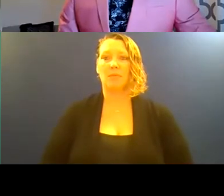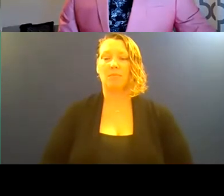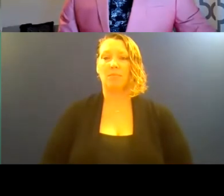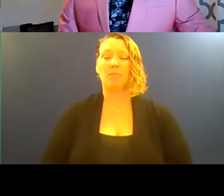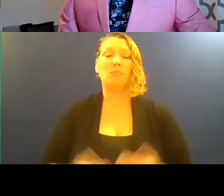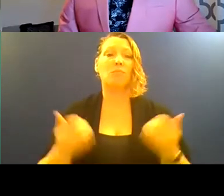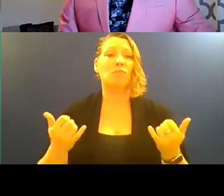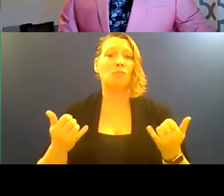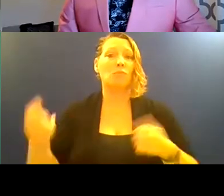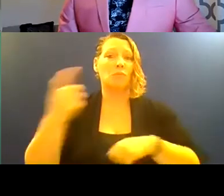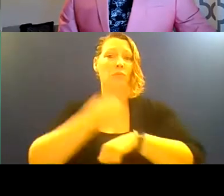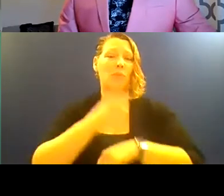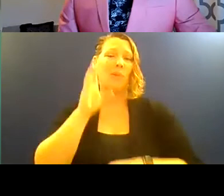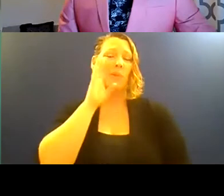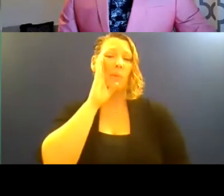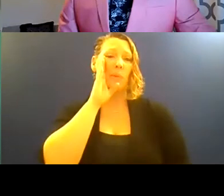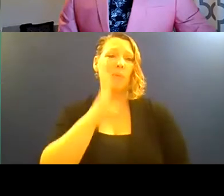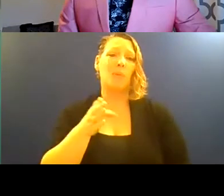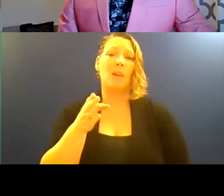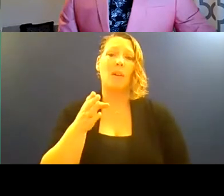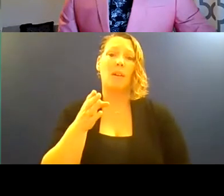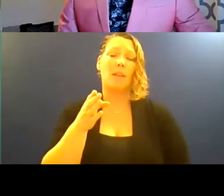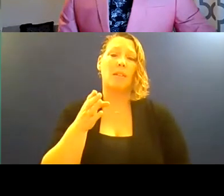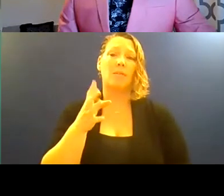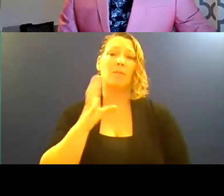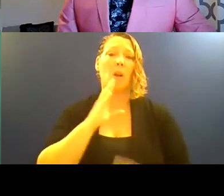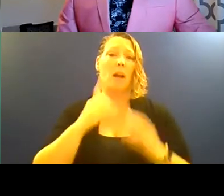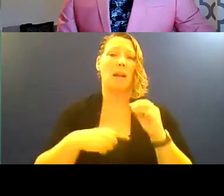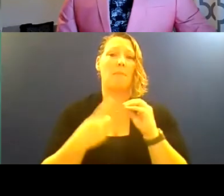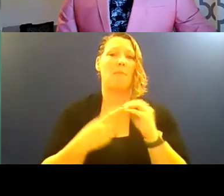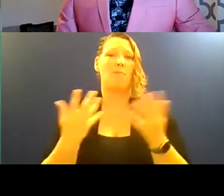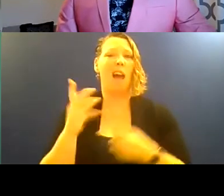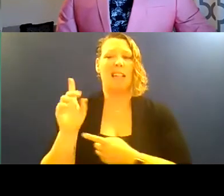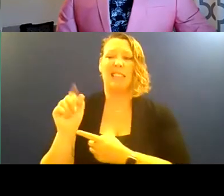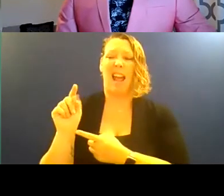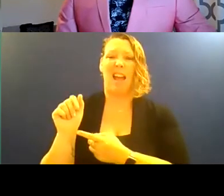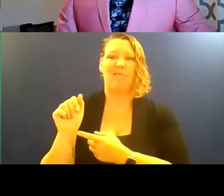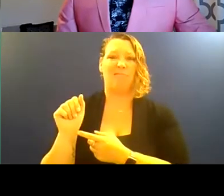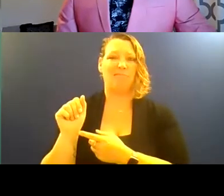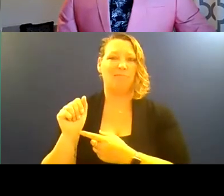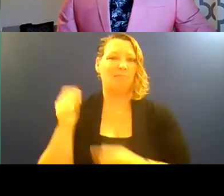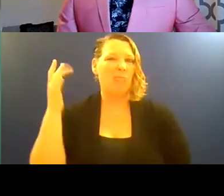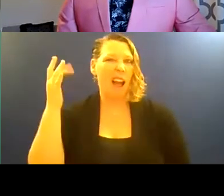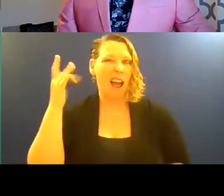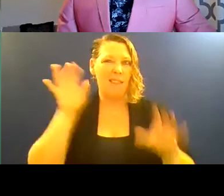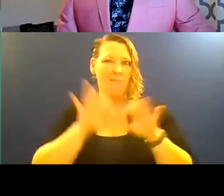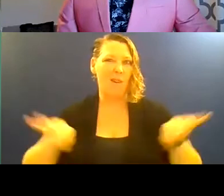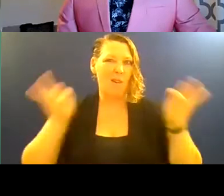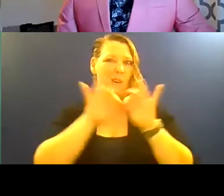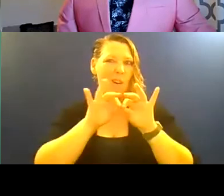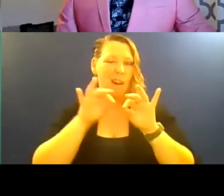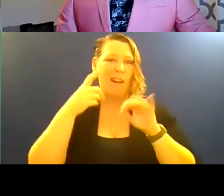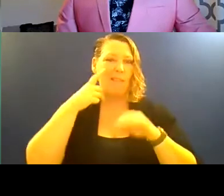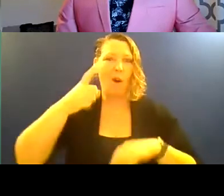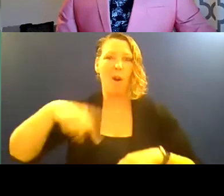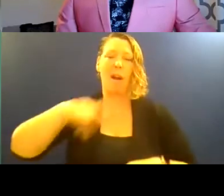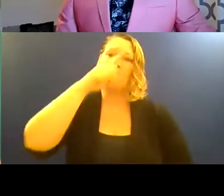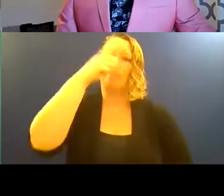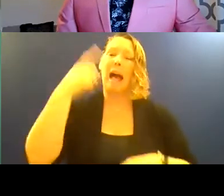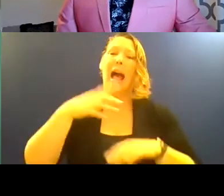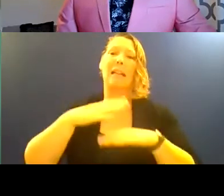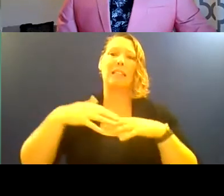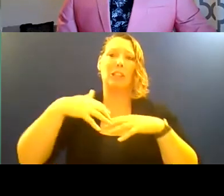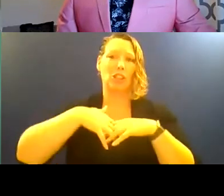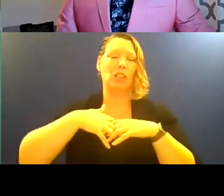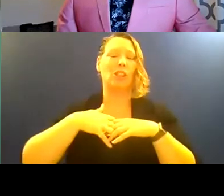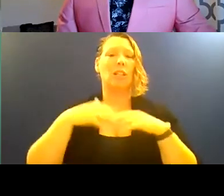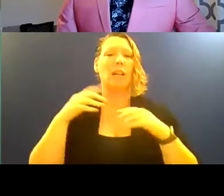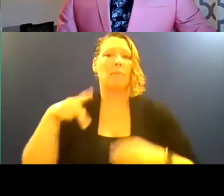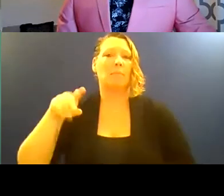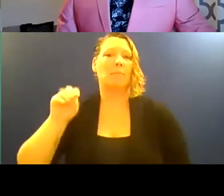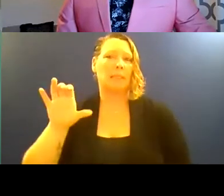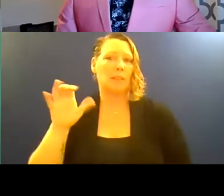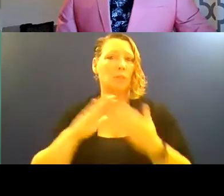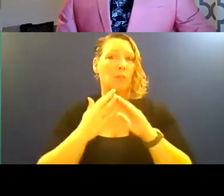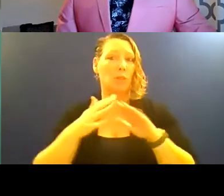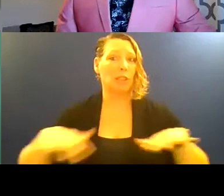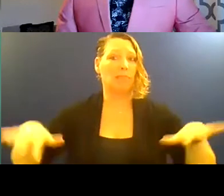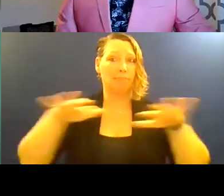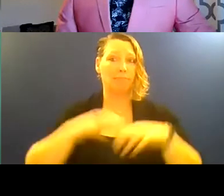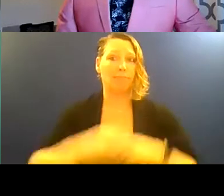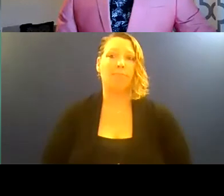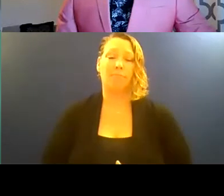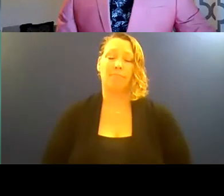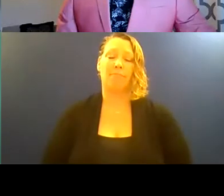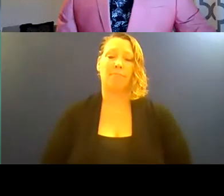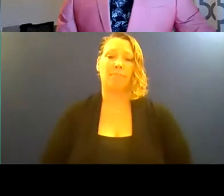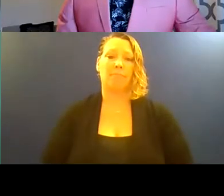And today we are going to talk about what is data, and why is it important for Black Indigenous, and people of color communities.